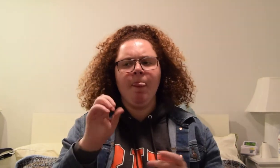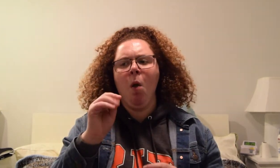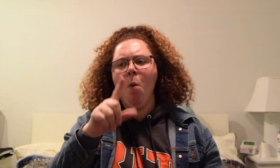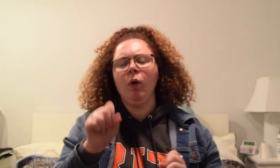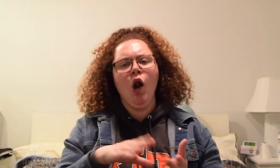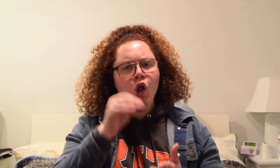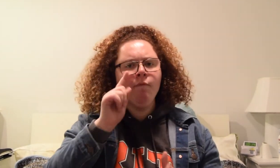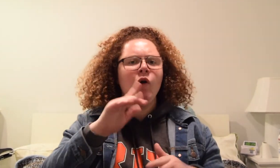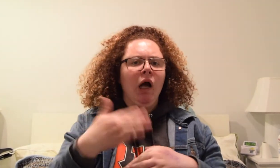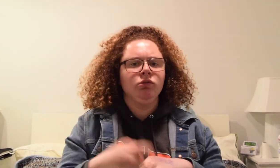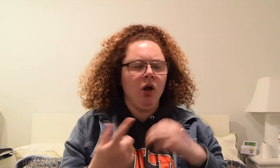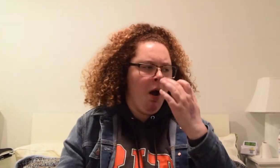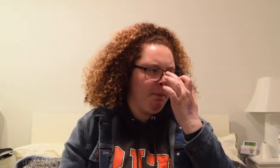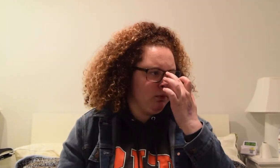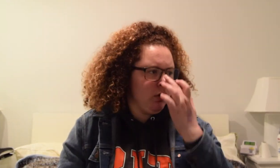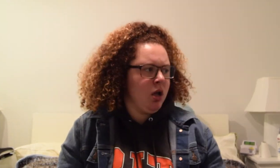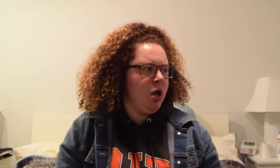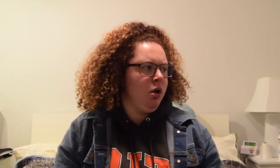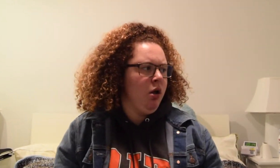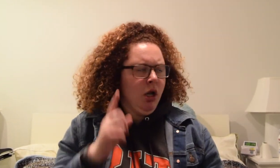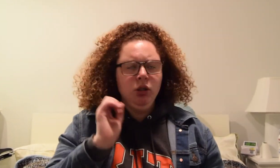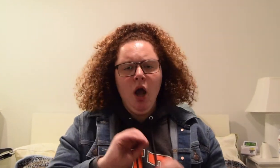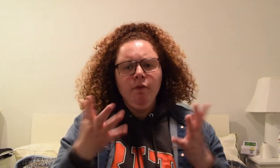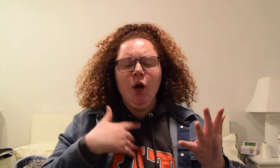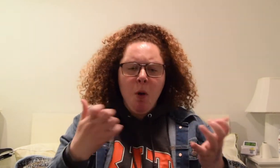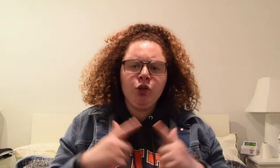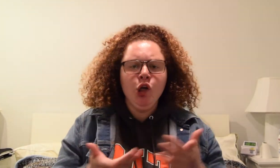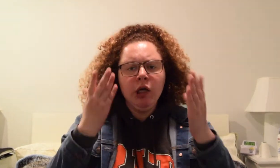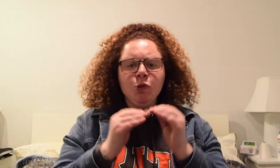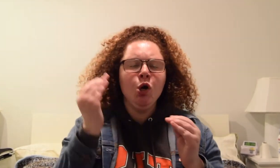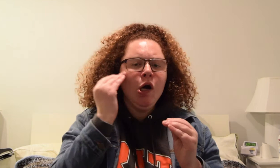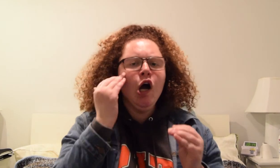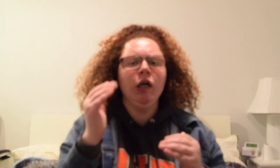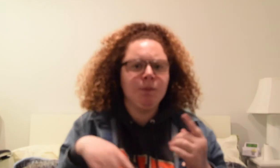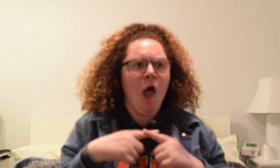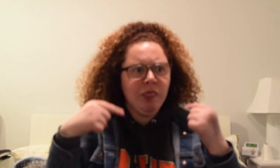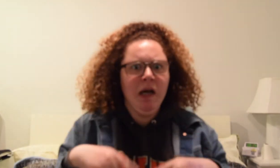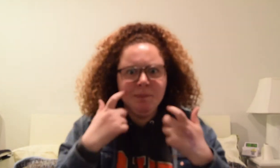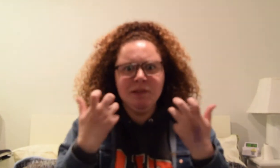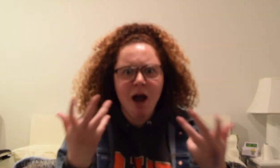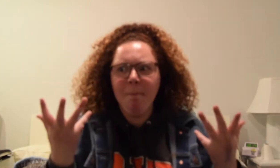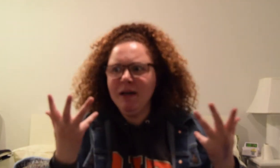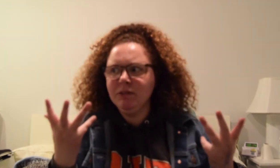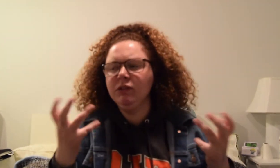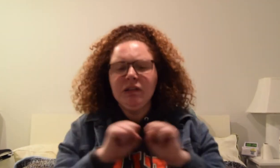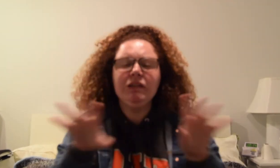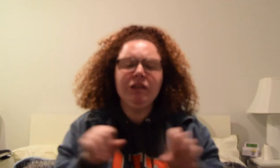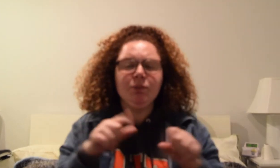So you can learn what to do for next time Because obviously I want to raise more awareness about this. Spread the message!